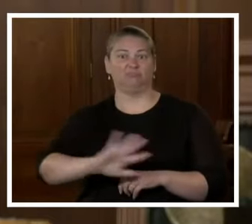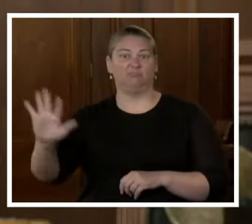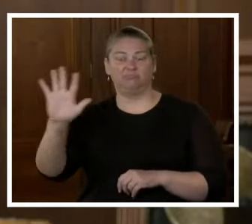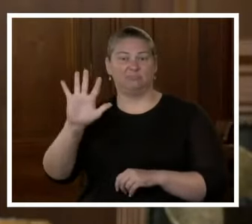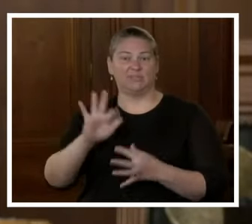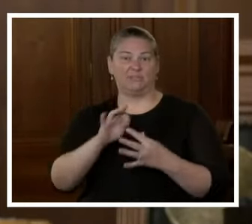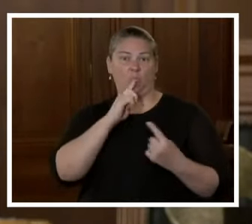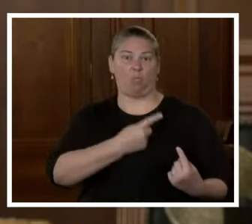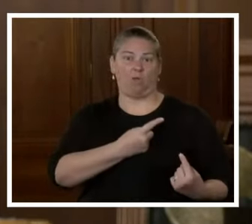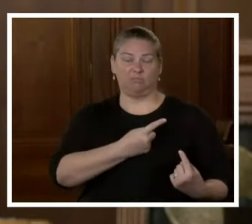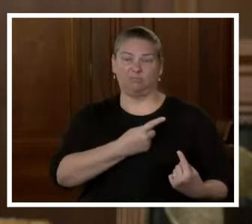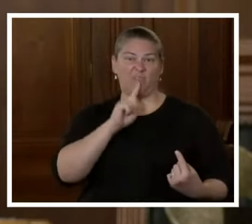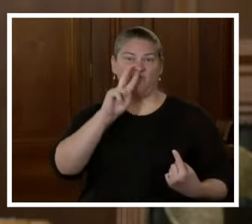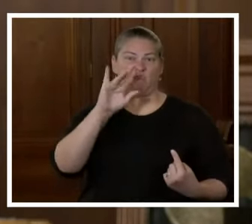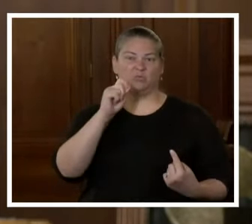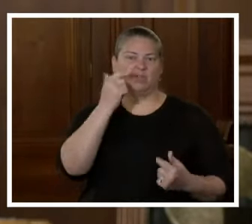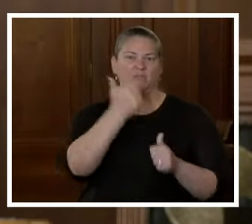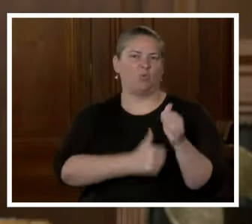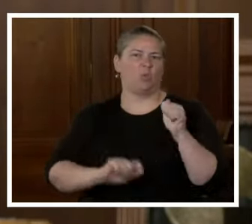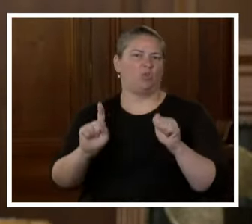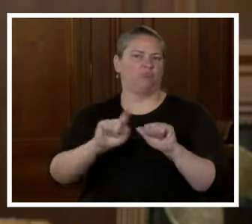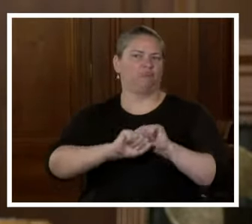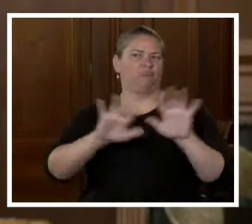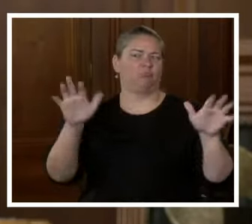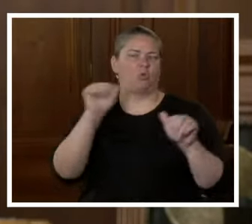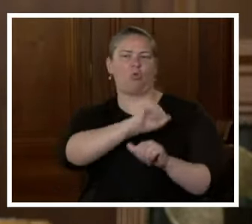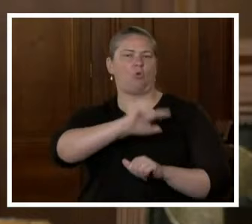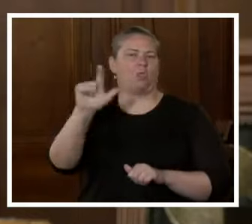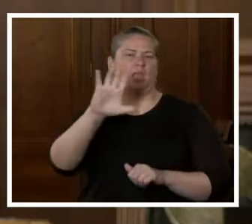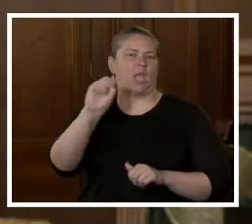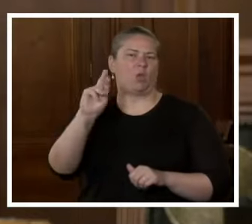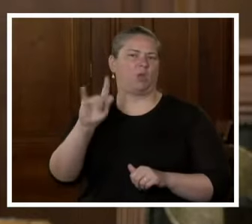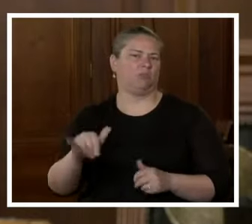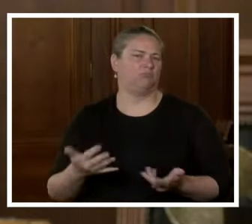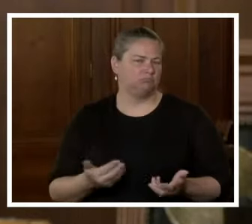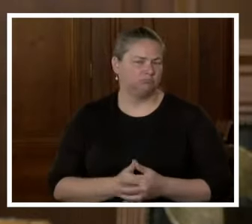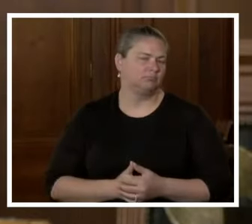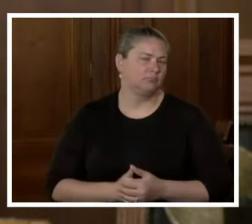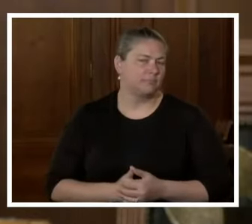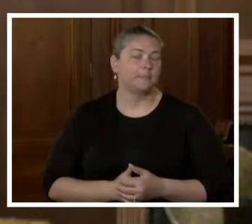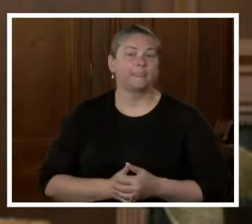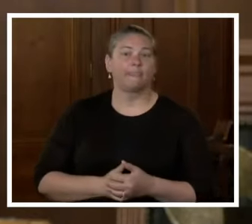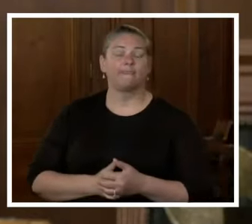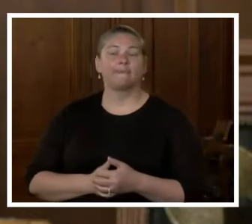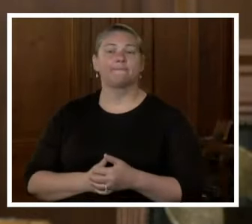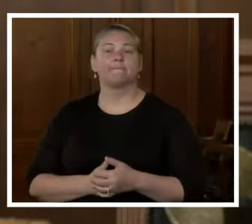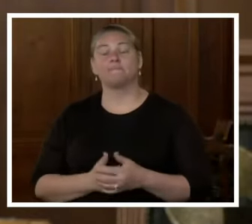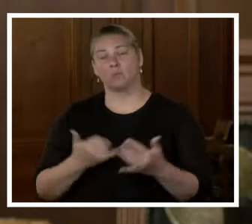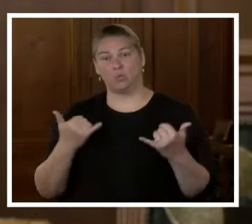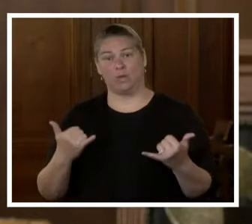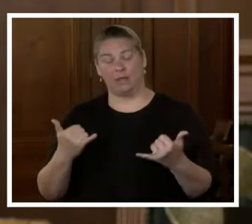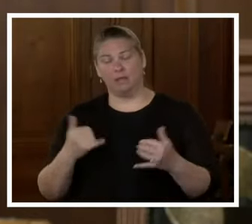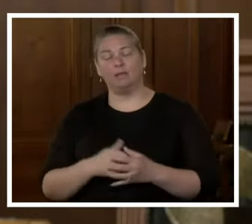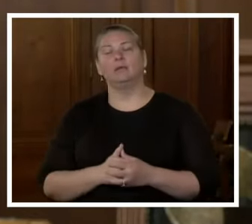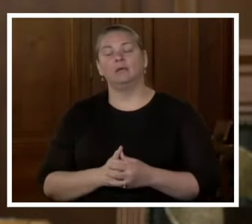SO LET'S MAKE SURE THAT WE TURN ON THOSE GREEN LIGHTS, THAT WE 00 A.M.,